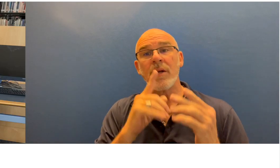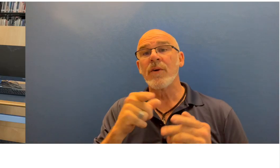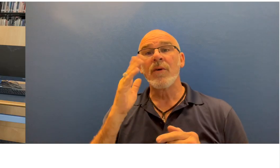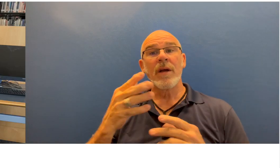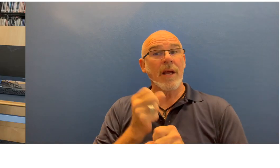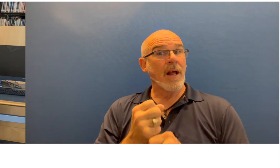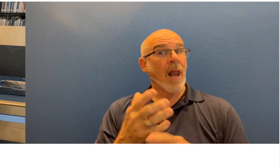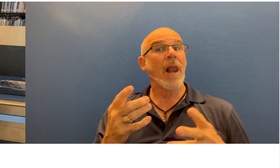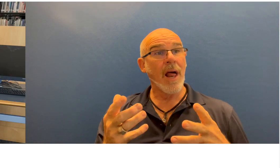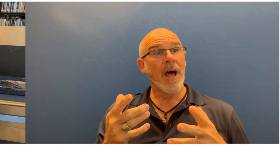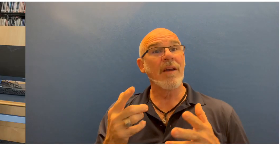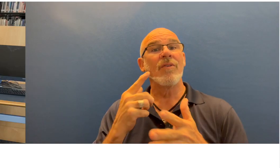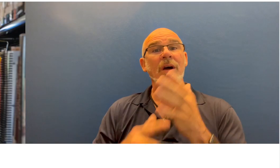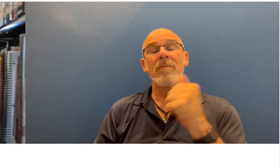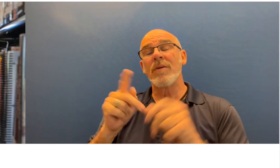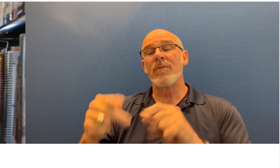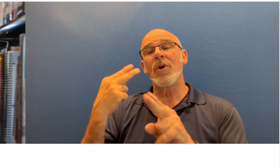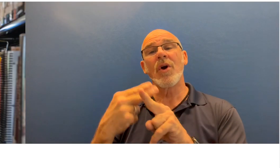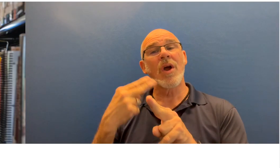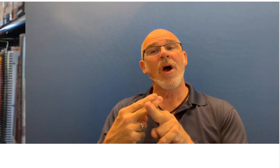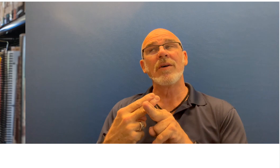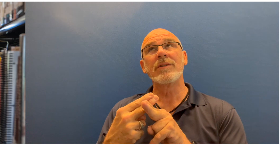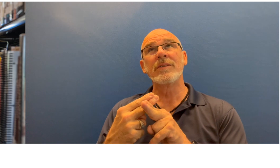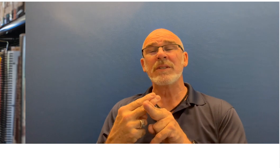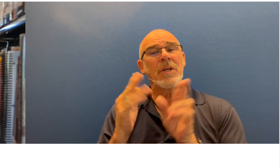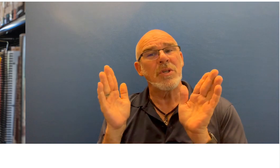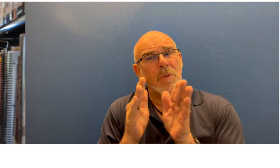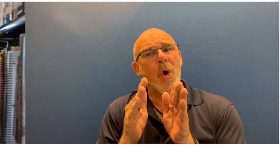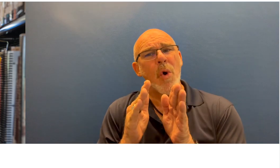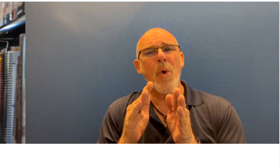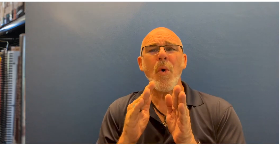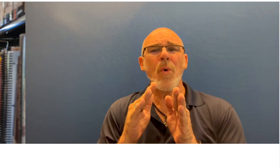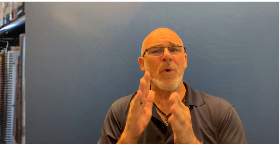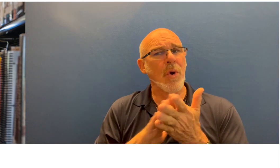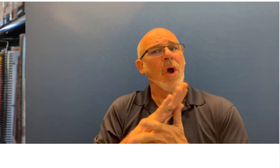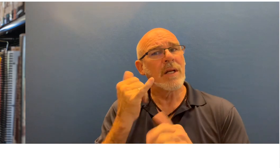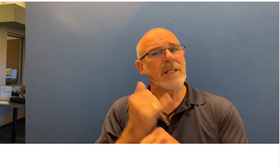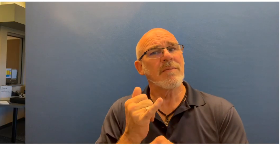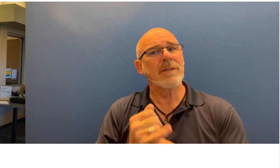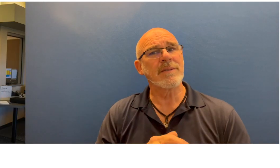on what most folks would consider a fairly small campus, and you have all the services